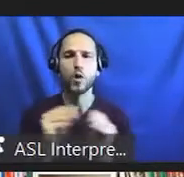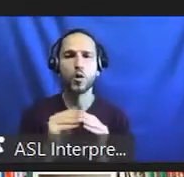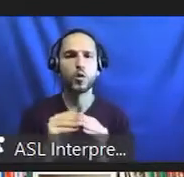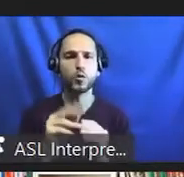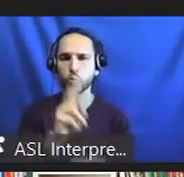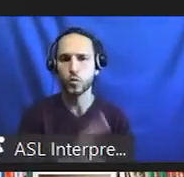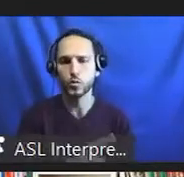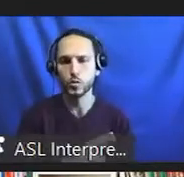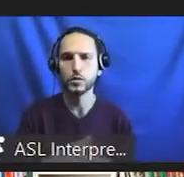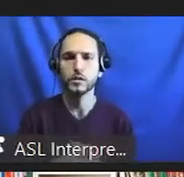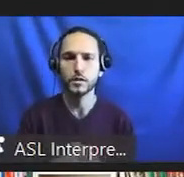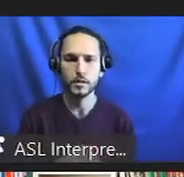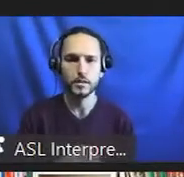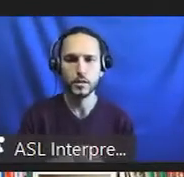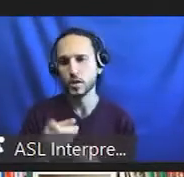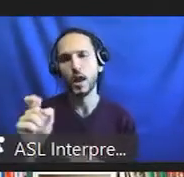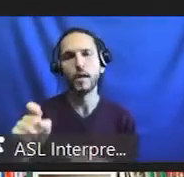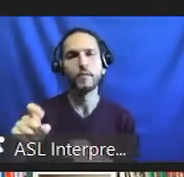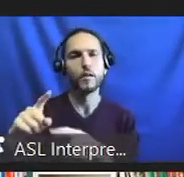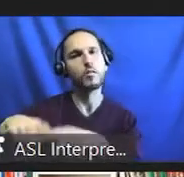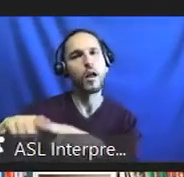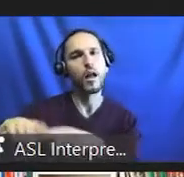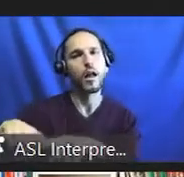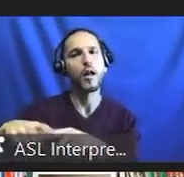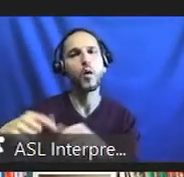So you really need to rely on what is out there,